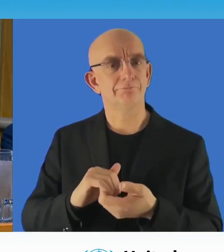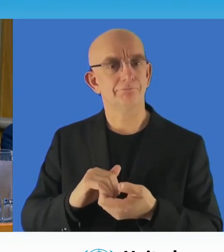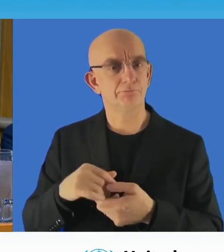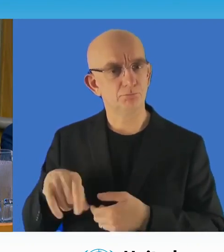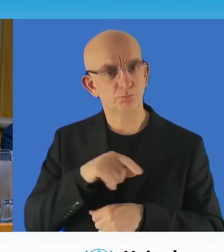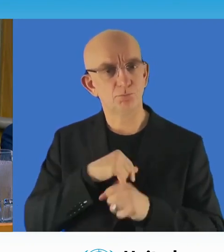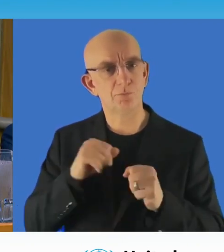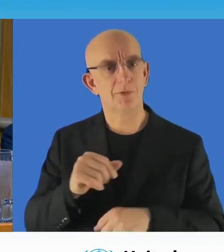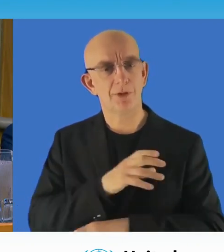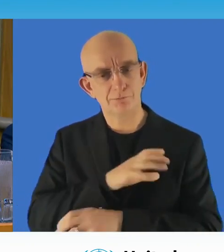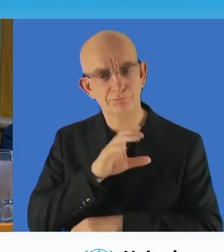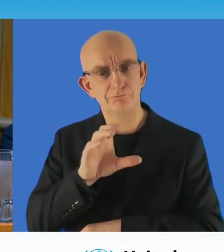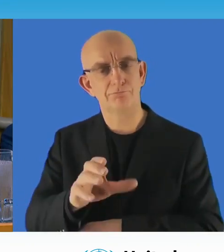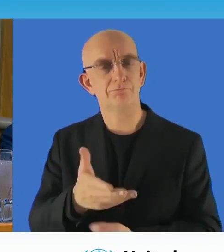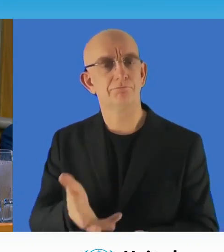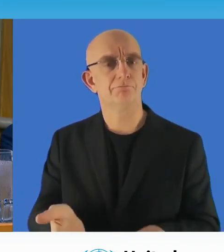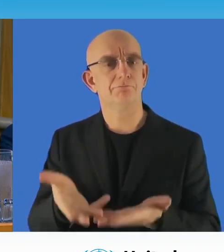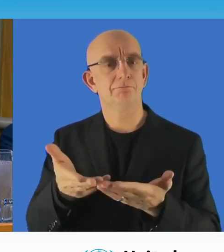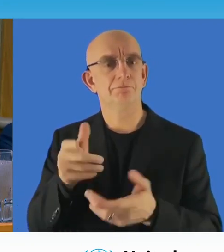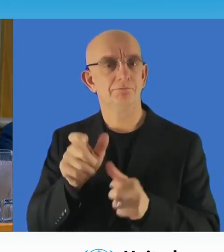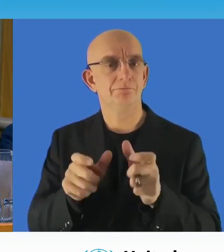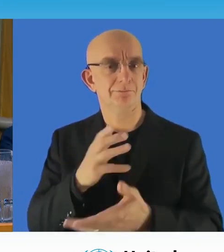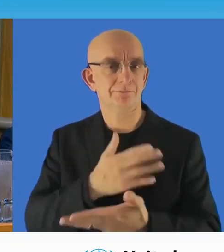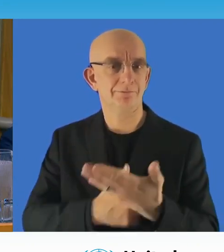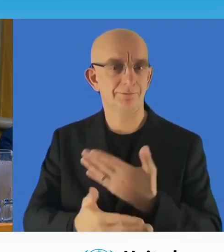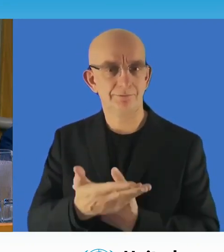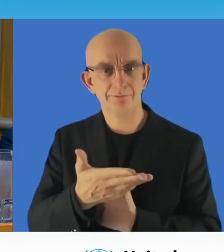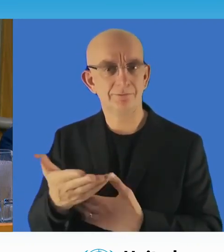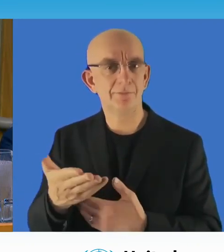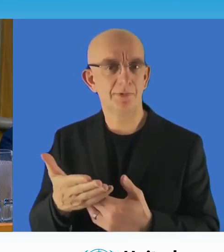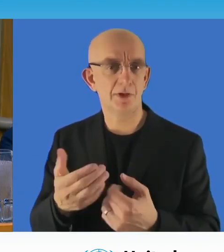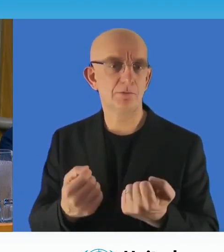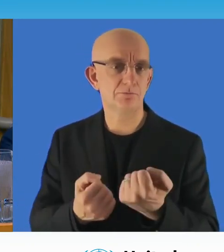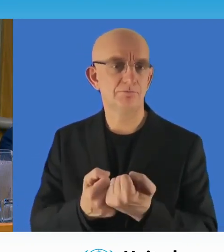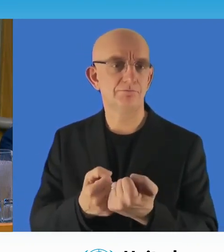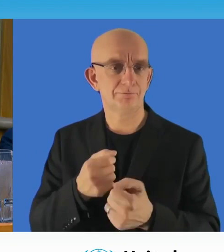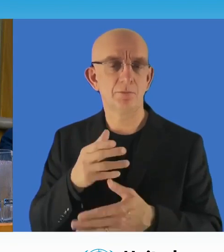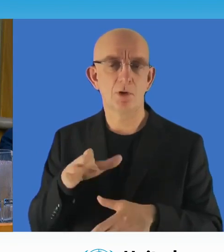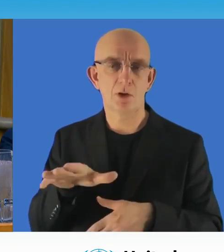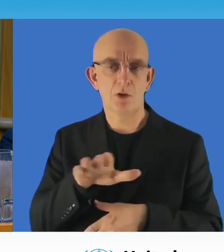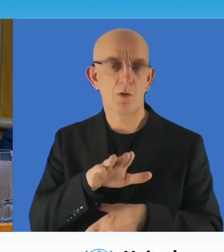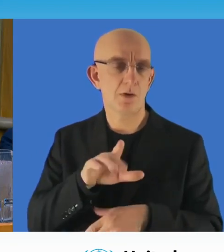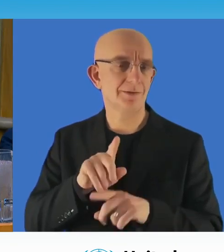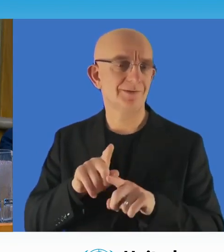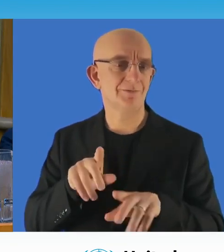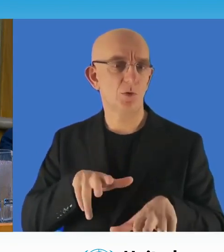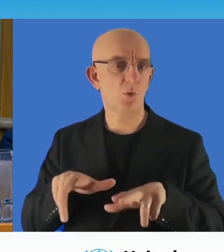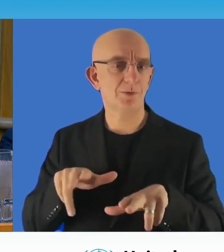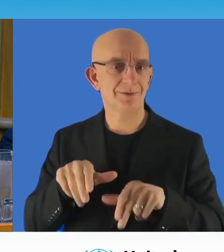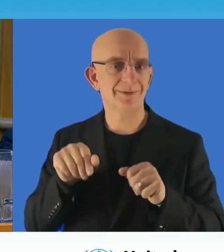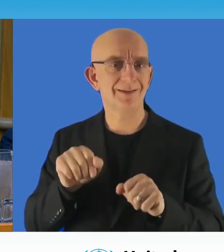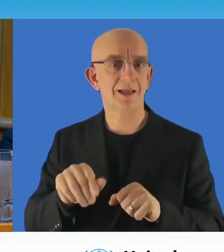representative organizations we can translate their rights into lived realities our office